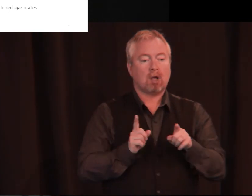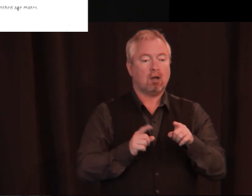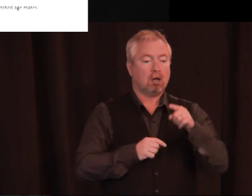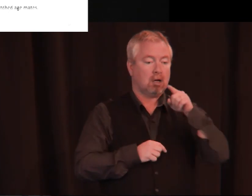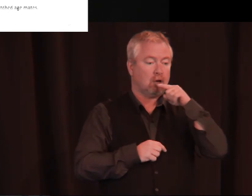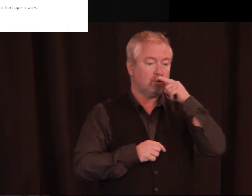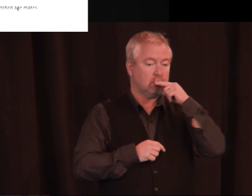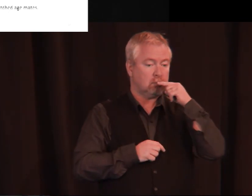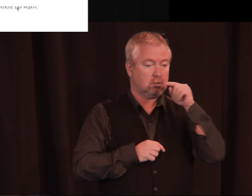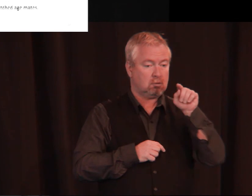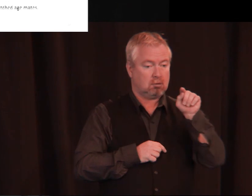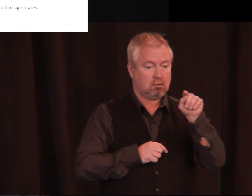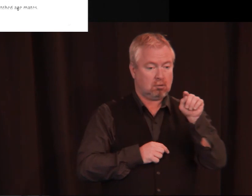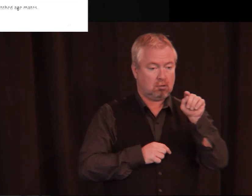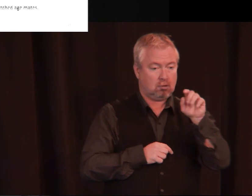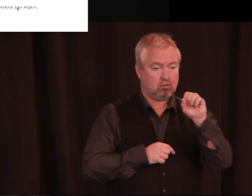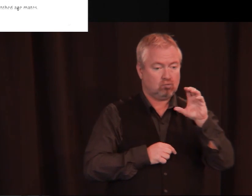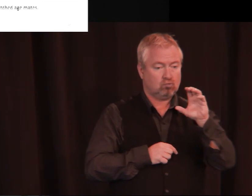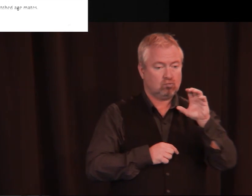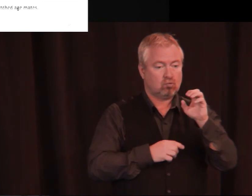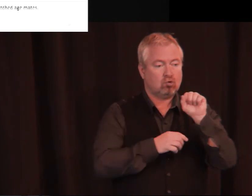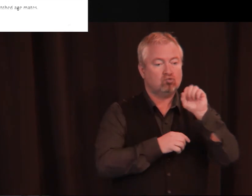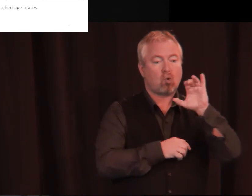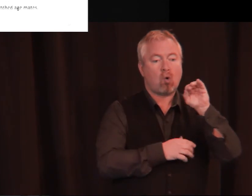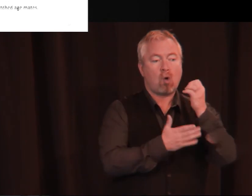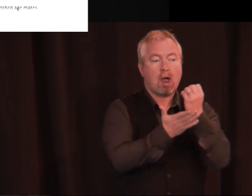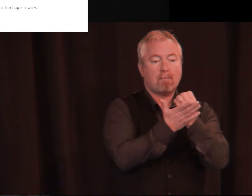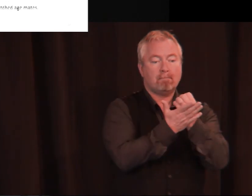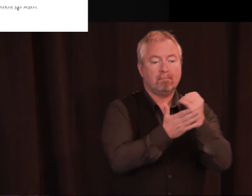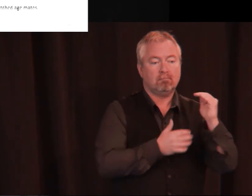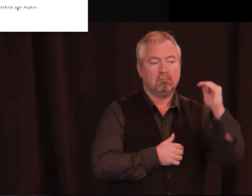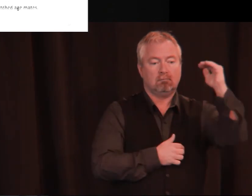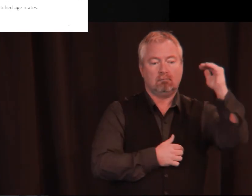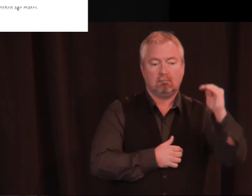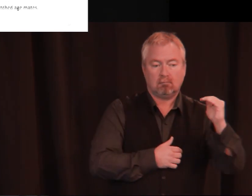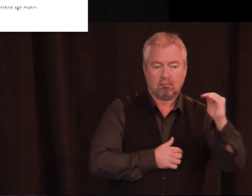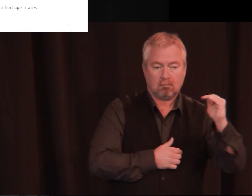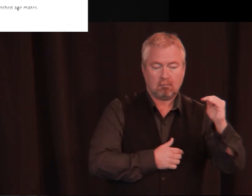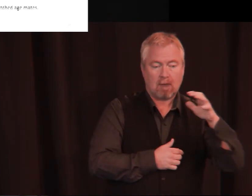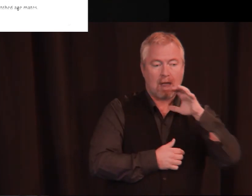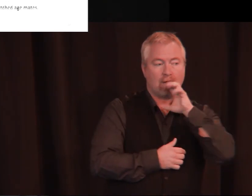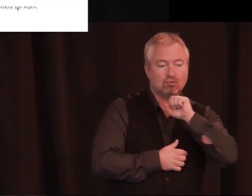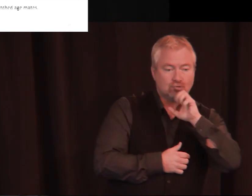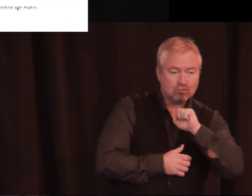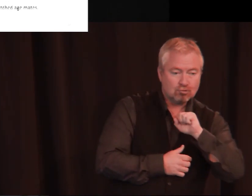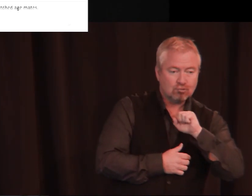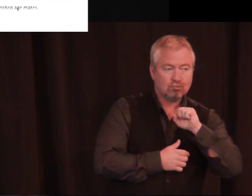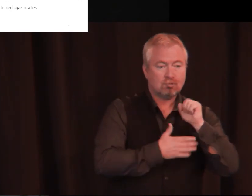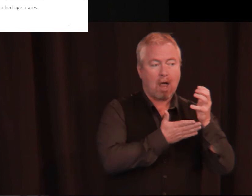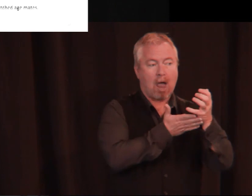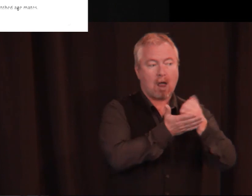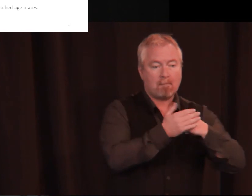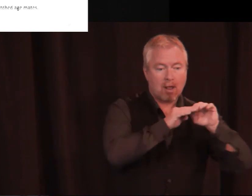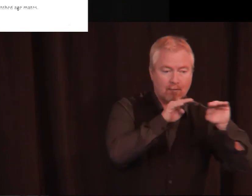socioeconomic status and age and income level, we find a significant difference at every age